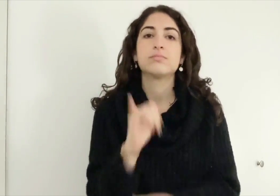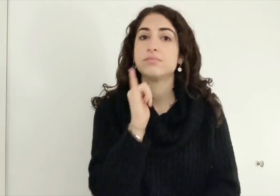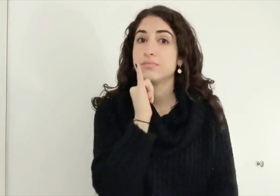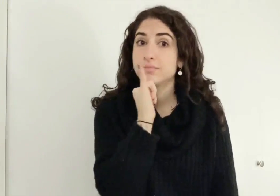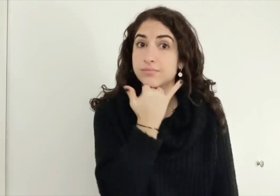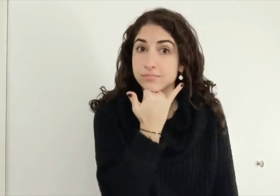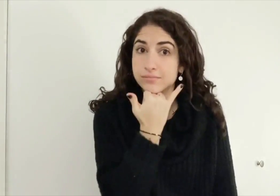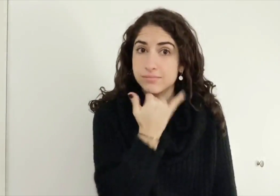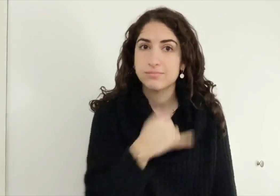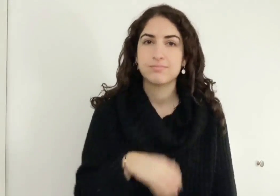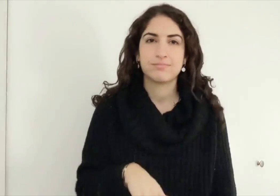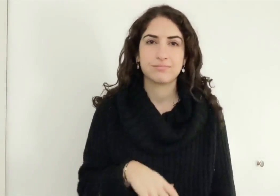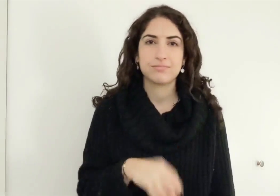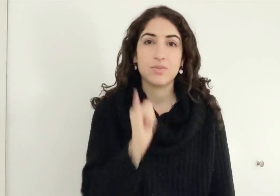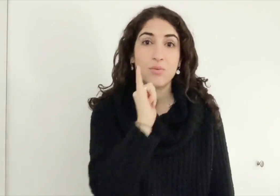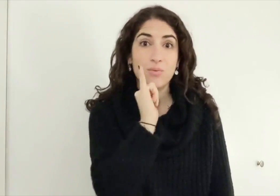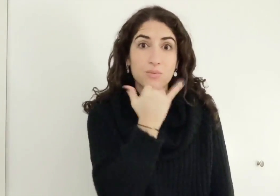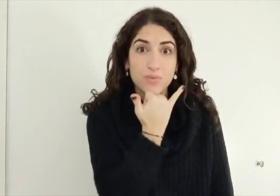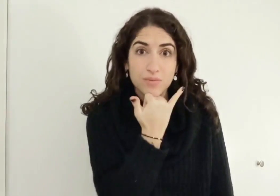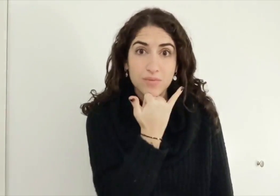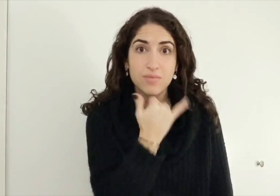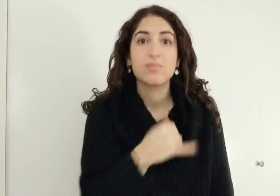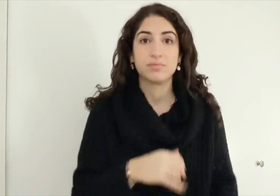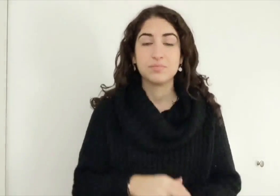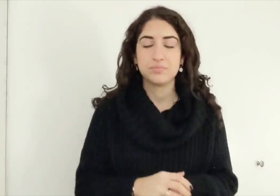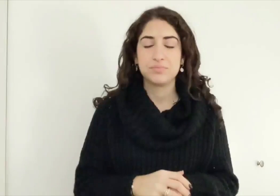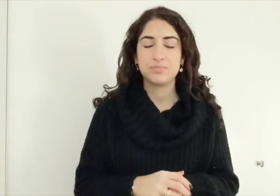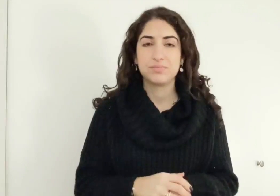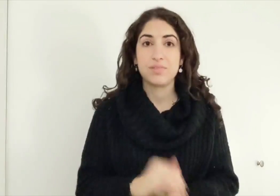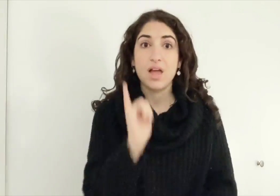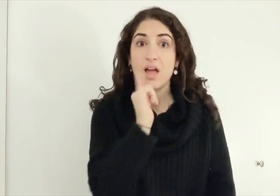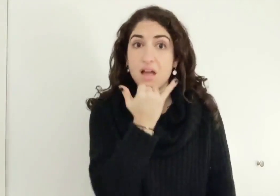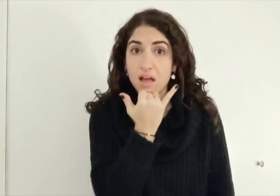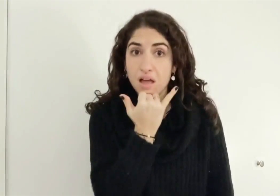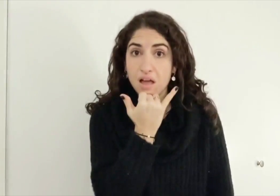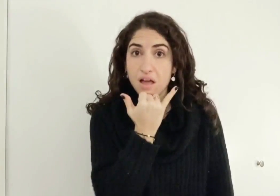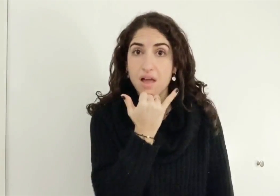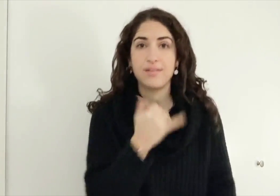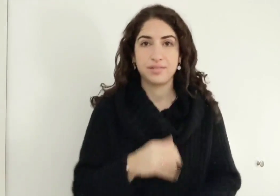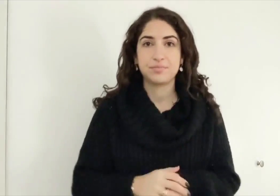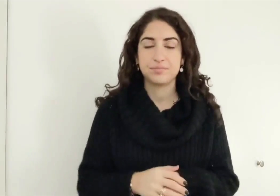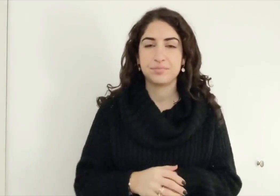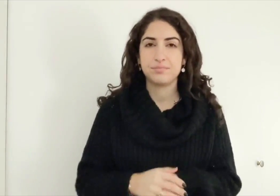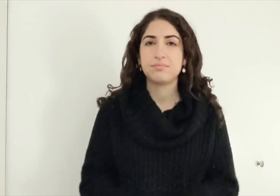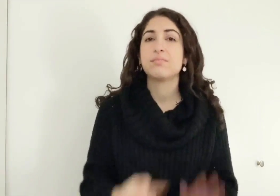"Something went wrong," or "oops!"